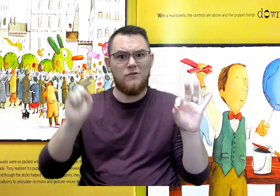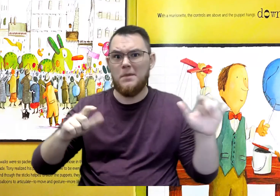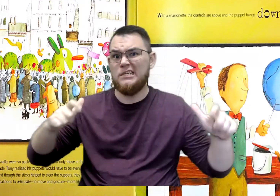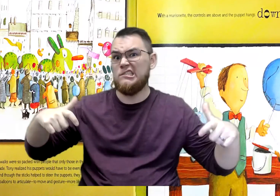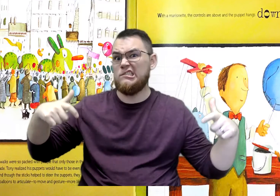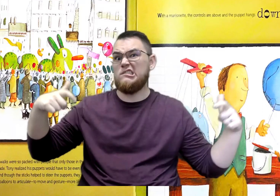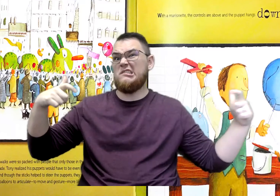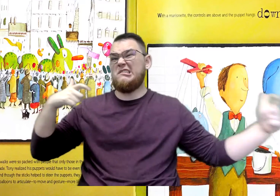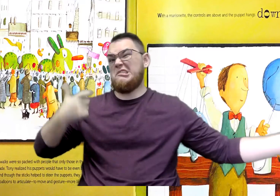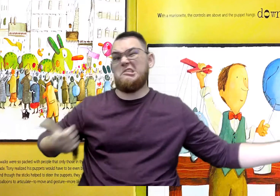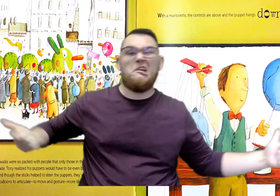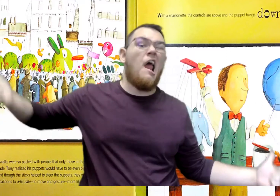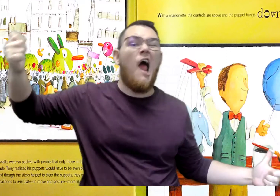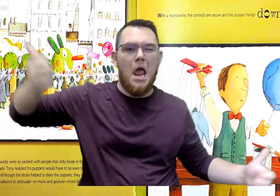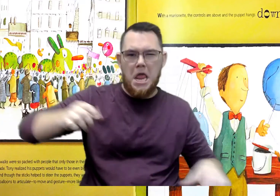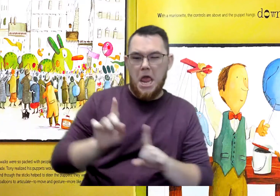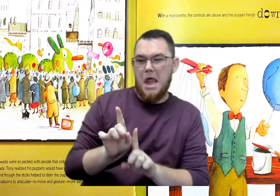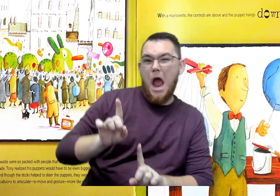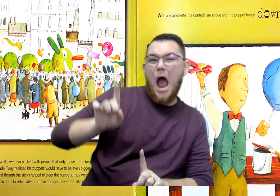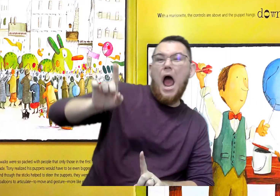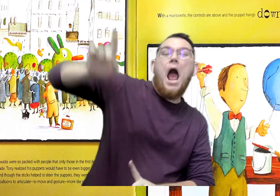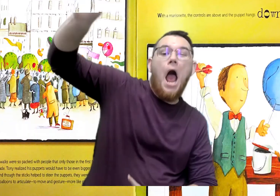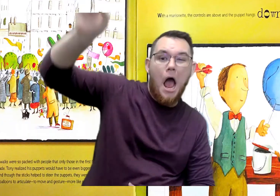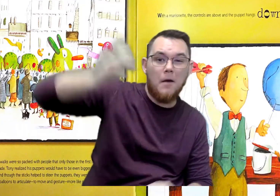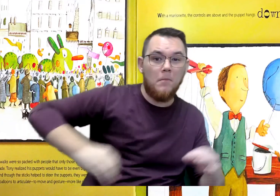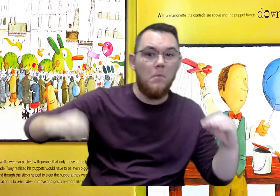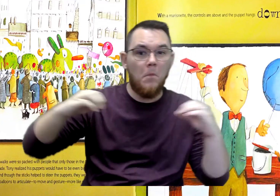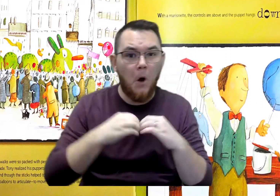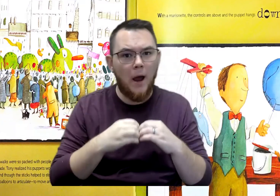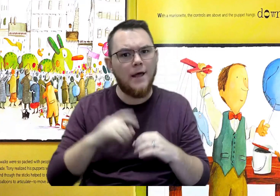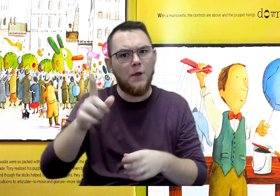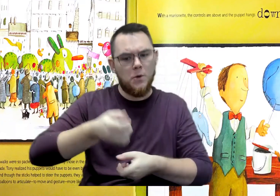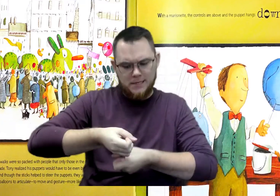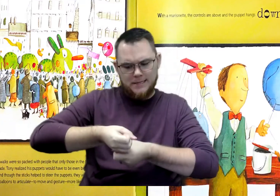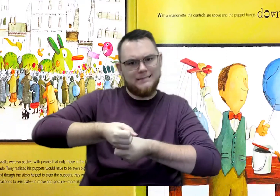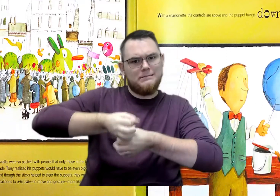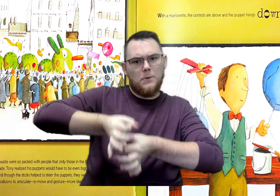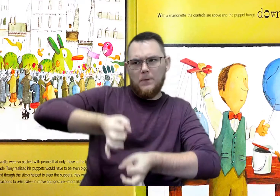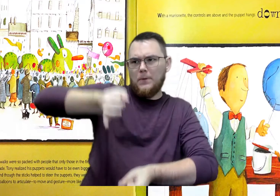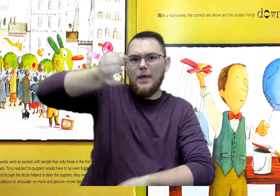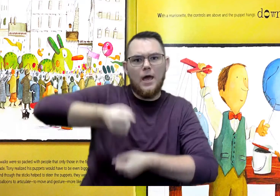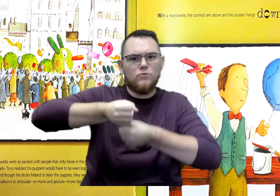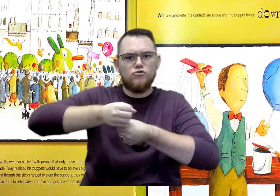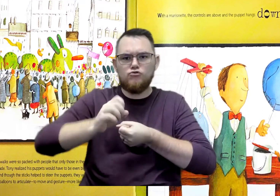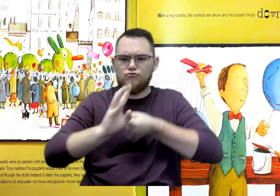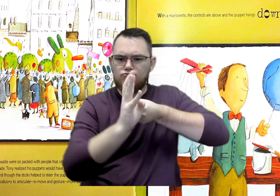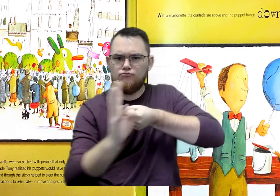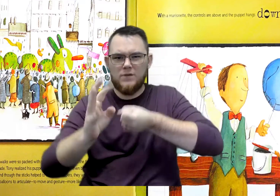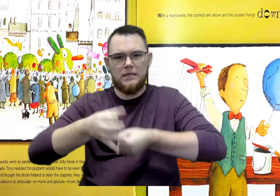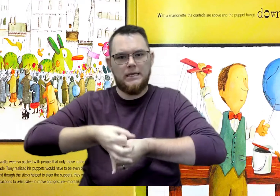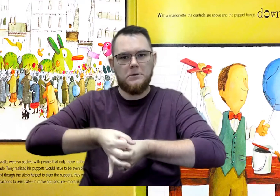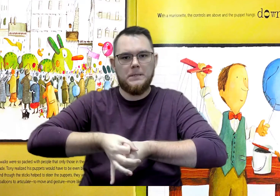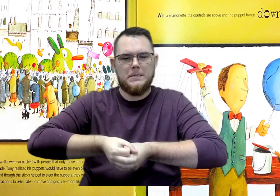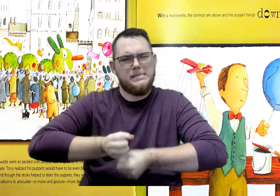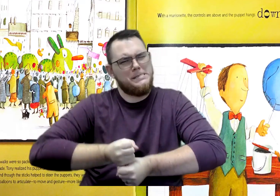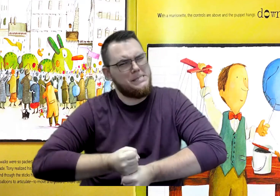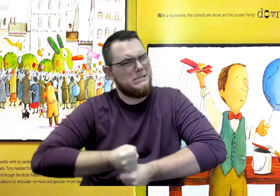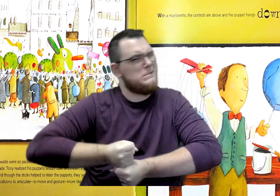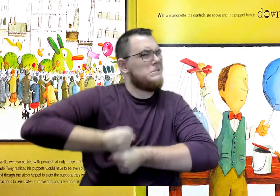And though the sticks helped to steer the puppets, they were stiff and heavy.